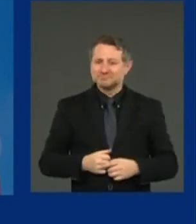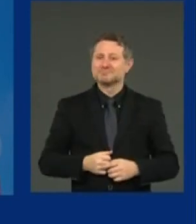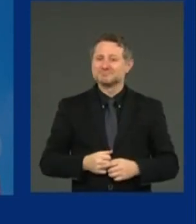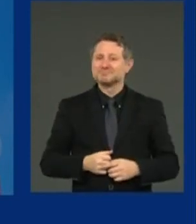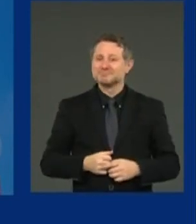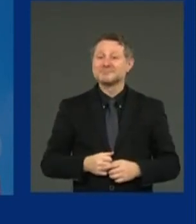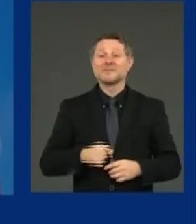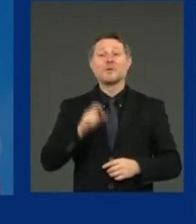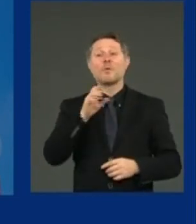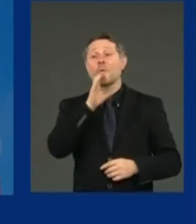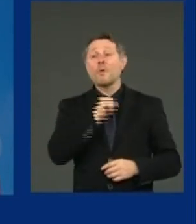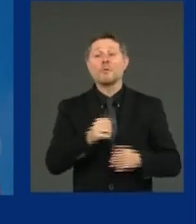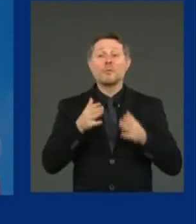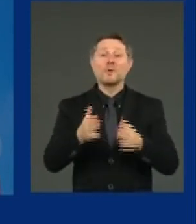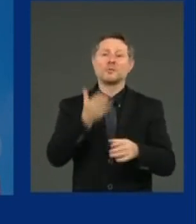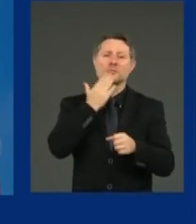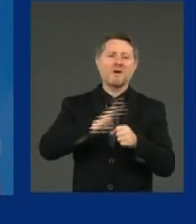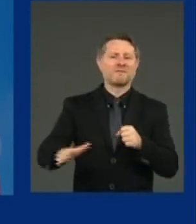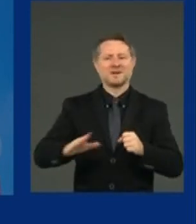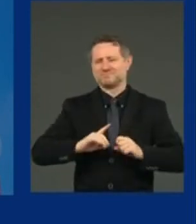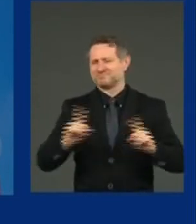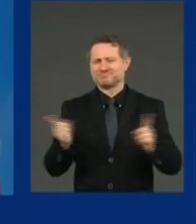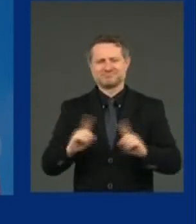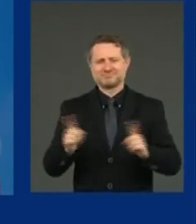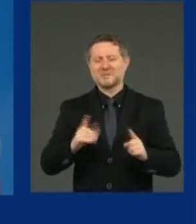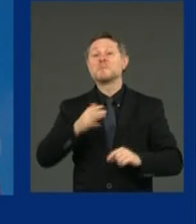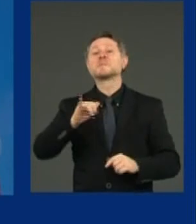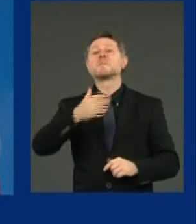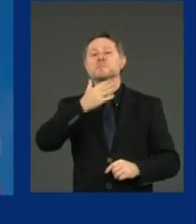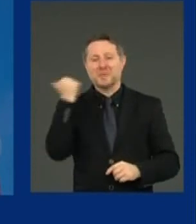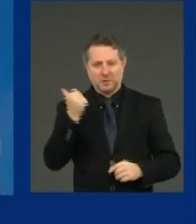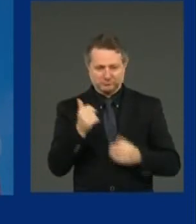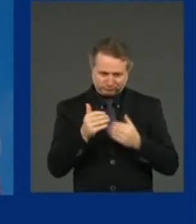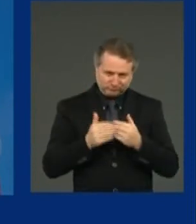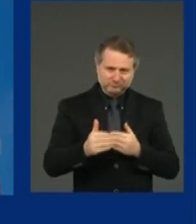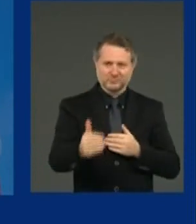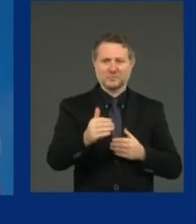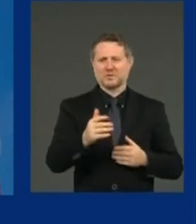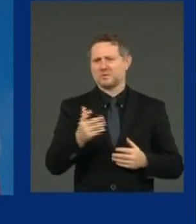WE ARE NOT GOING TO BE THE PEOPLE WE WERE THE DAY BEFORE.